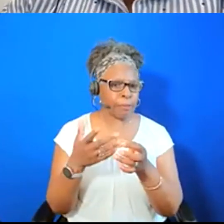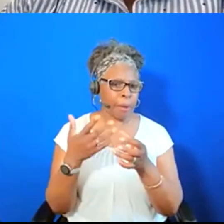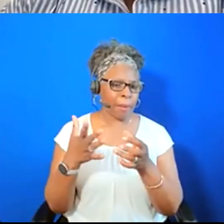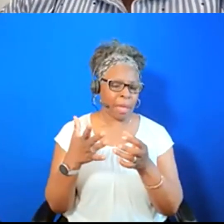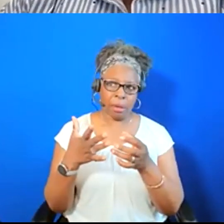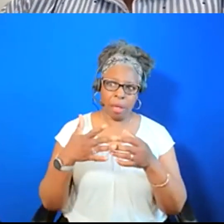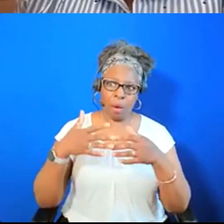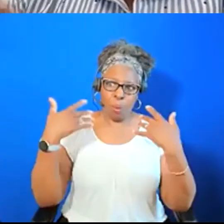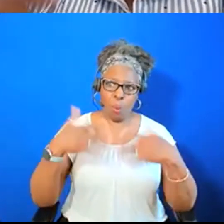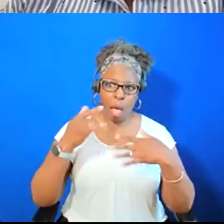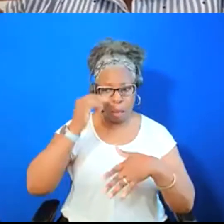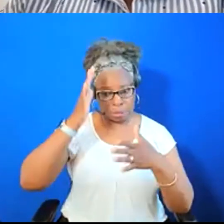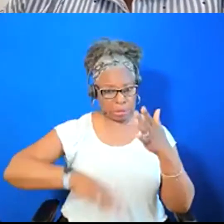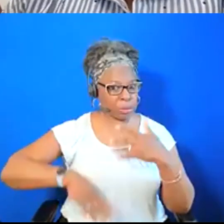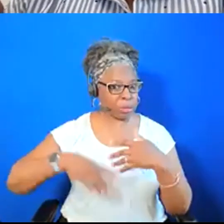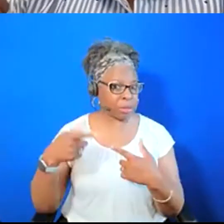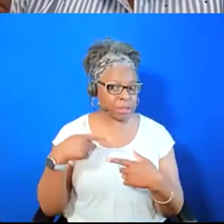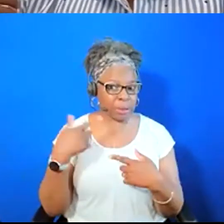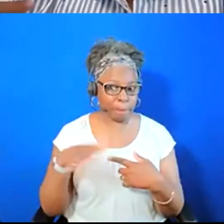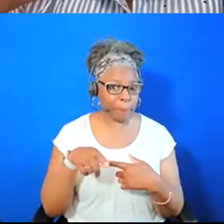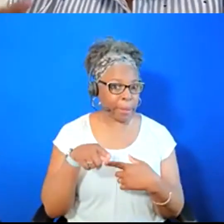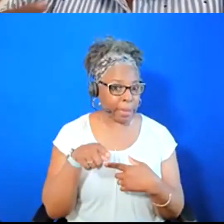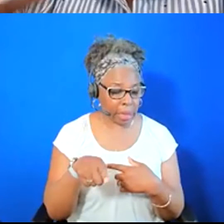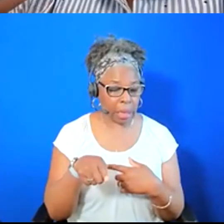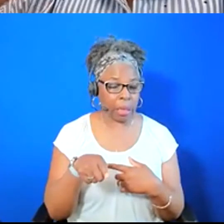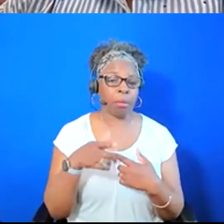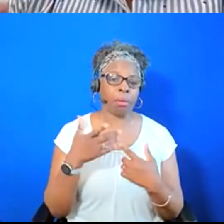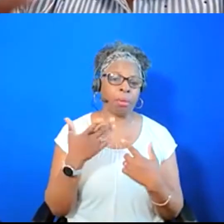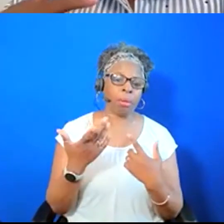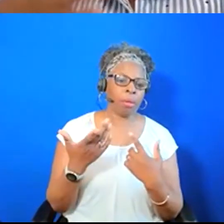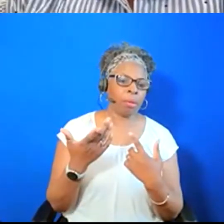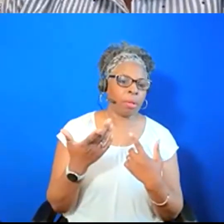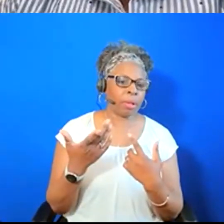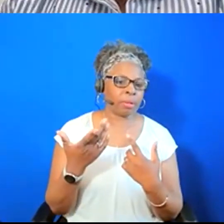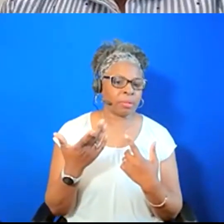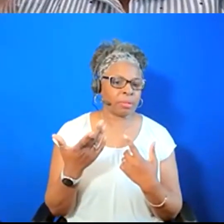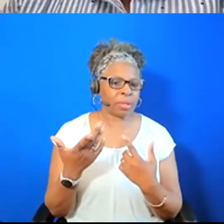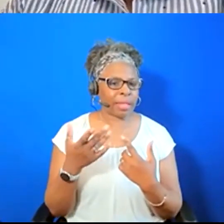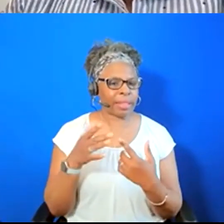And that only sort of came, they only sort of understood that maybe half a year later, so.